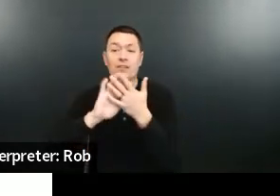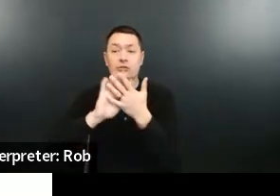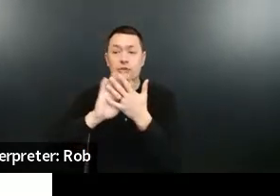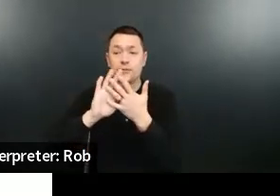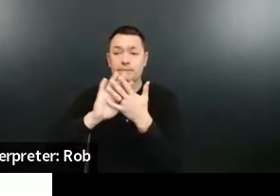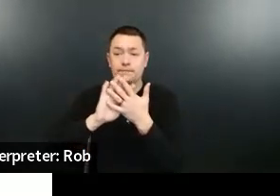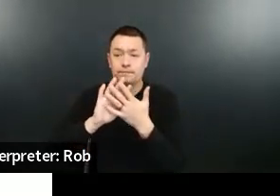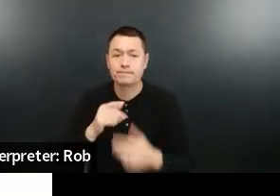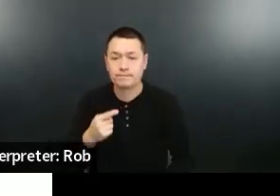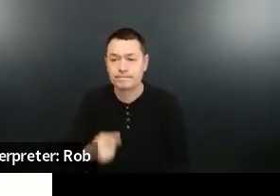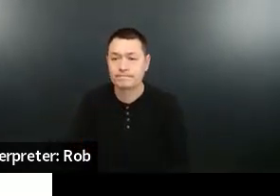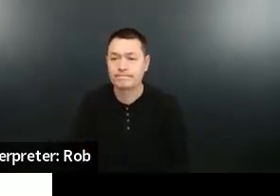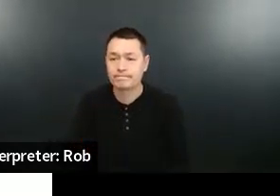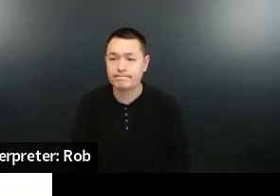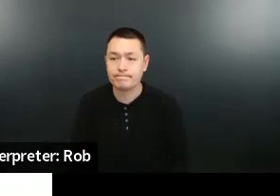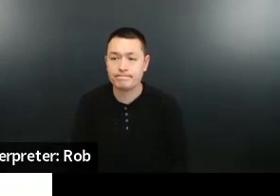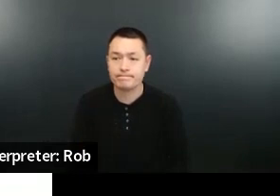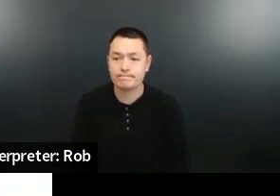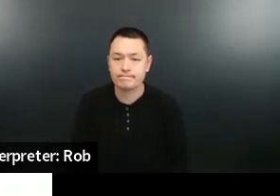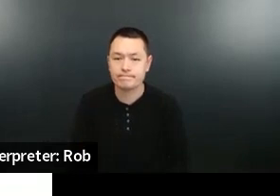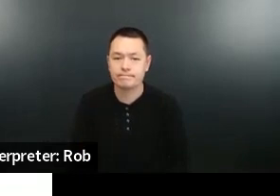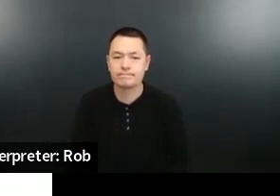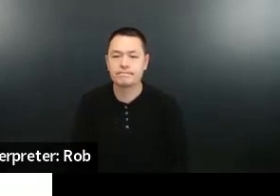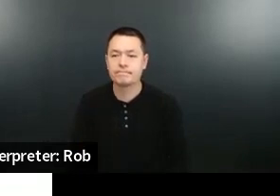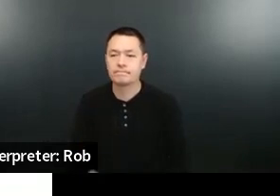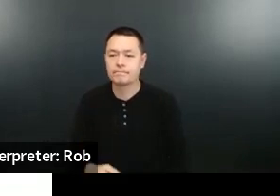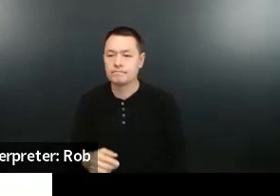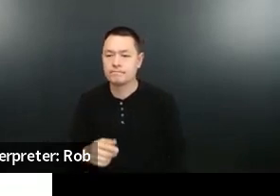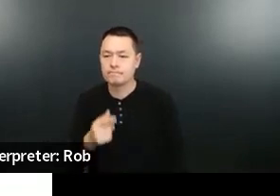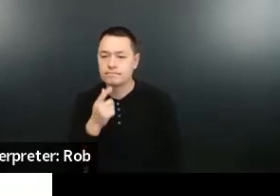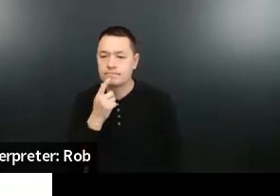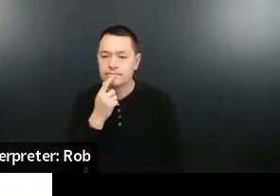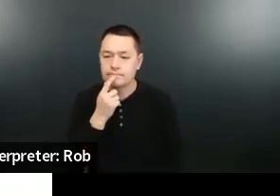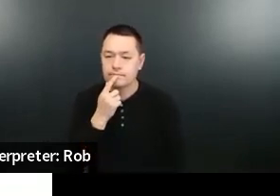I think that was the first order of business for us. Let me know how you want me to advance it.